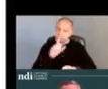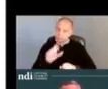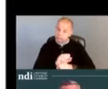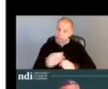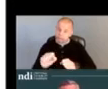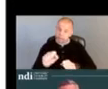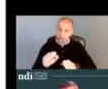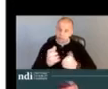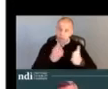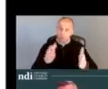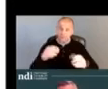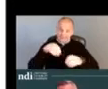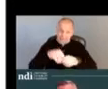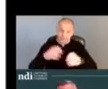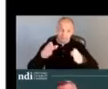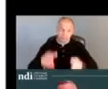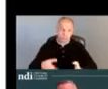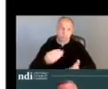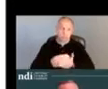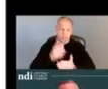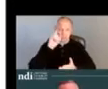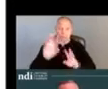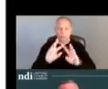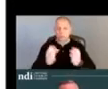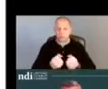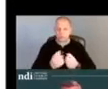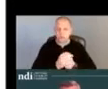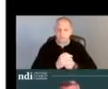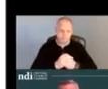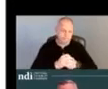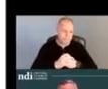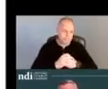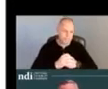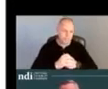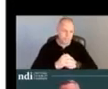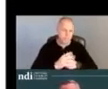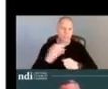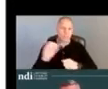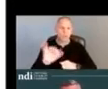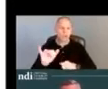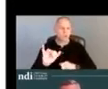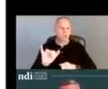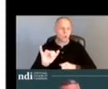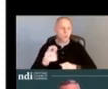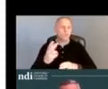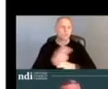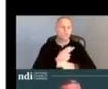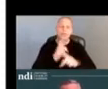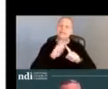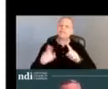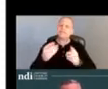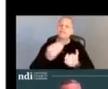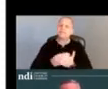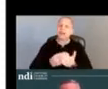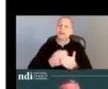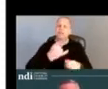offering Money Smart workshops and also utilizing various financial institutions to provide